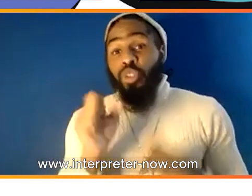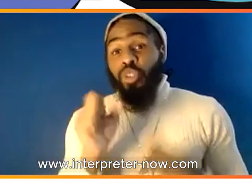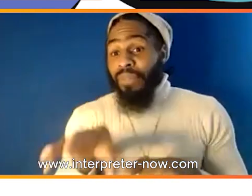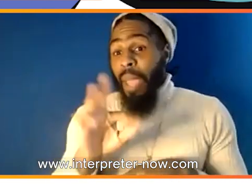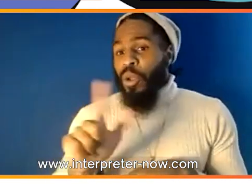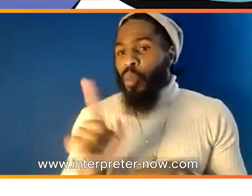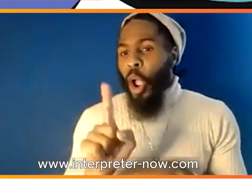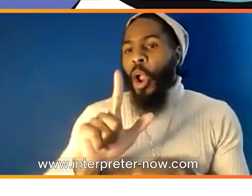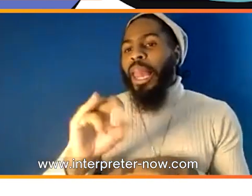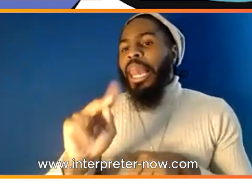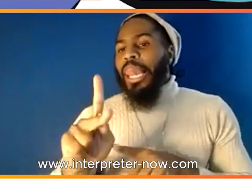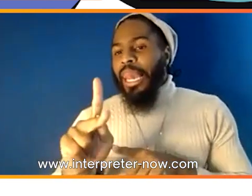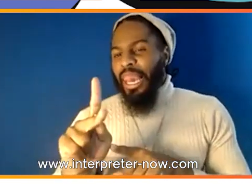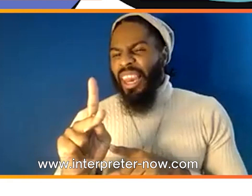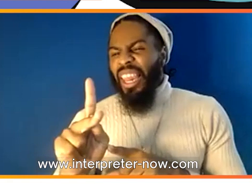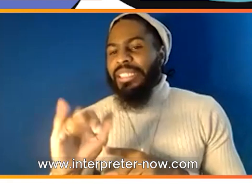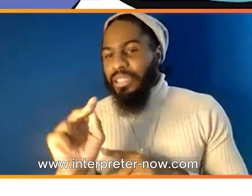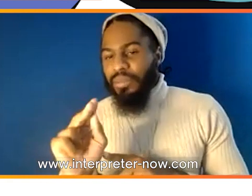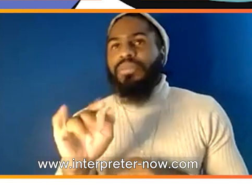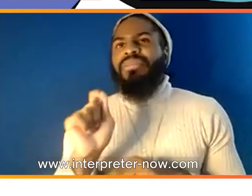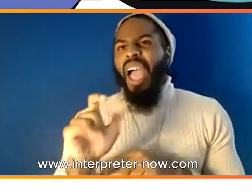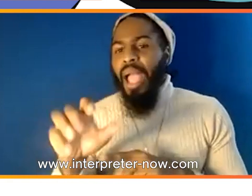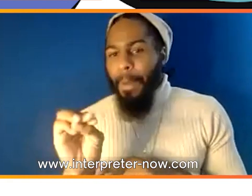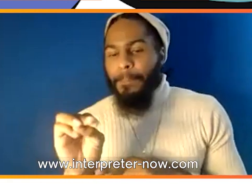find me on LinkedIn, I'll share that. I think it's just linkedin.com/BrianBoche. That's